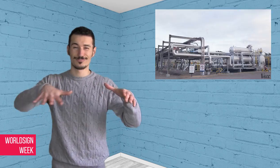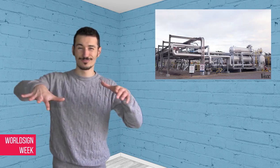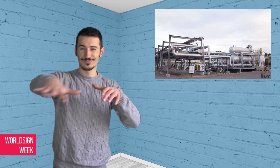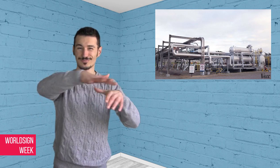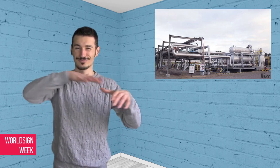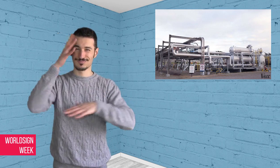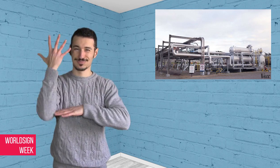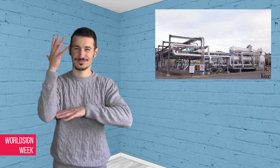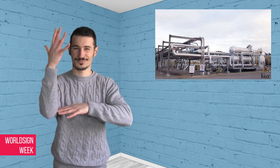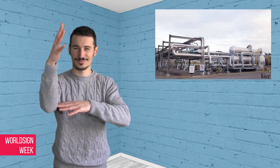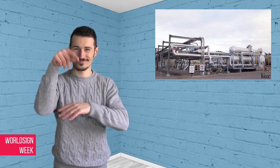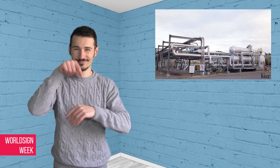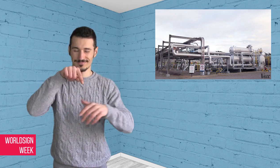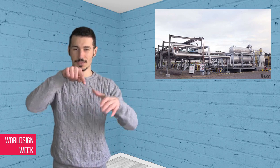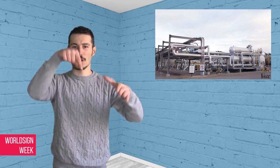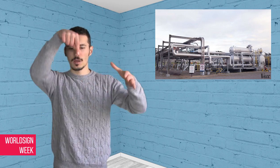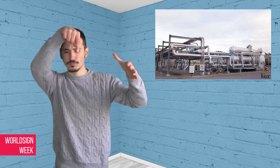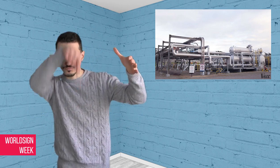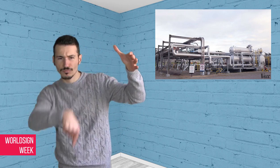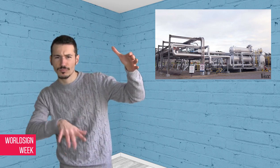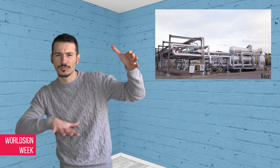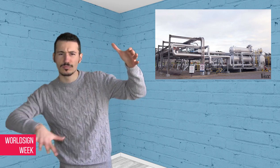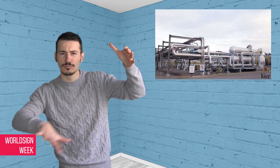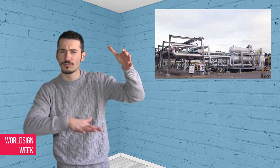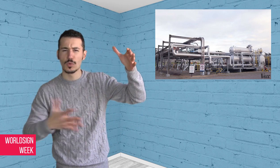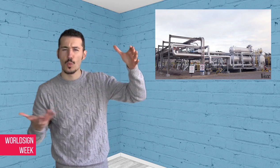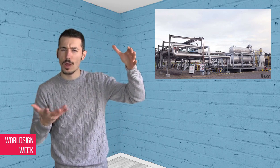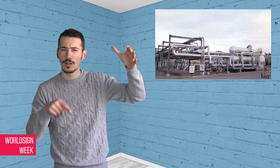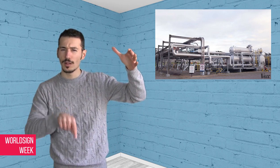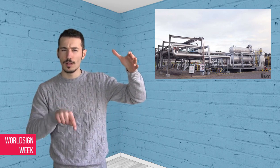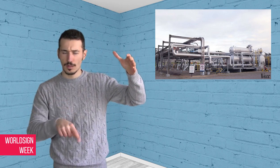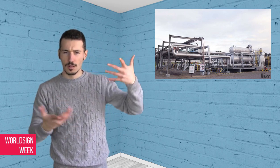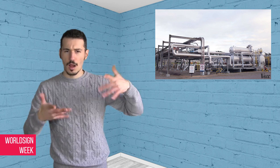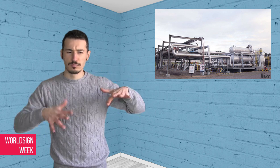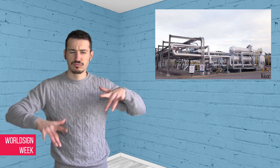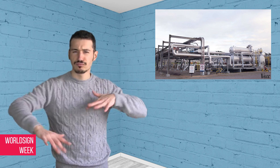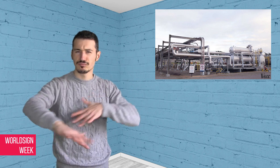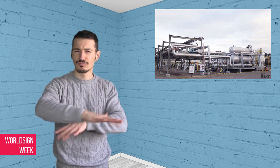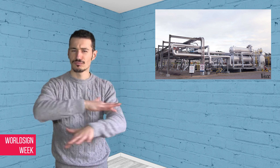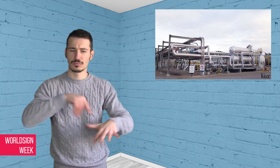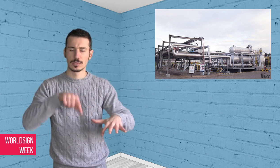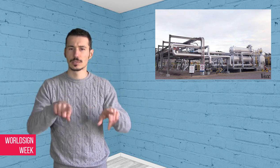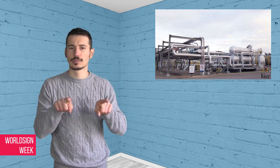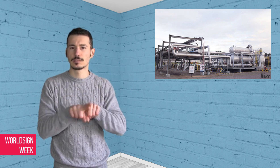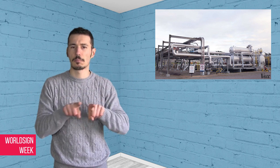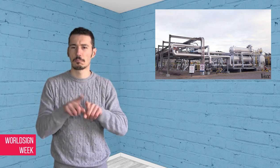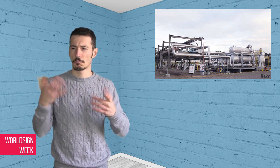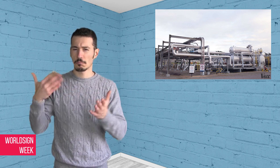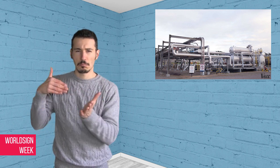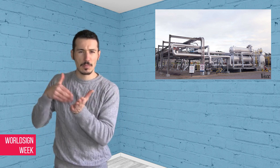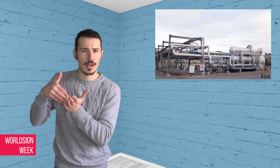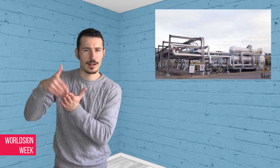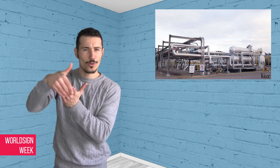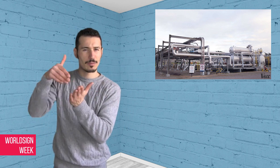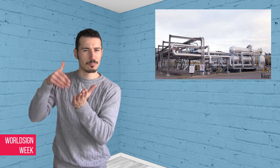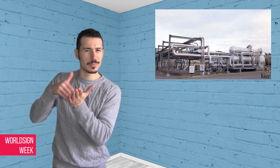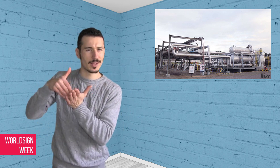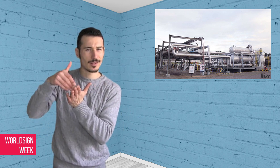What is beneath the rainforest? Almost a billion barrels of oil.